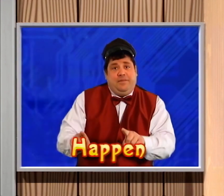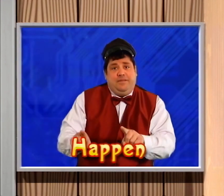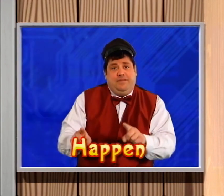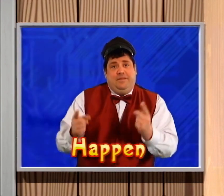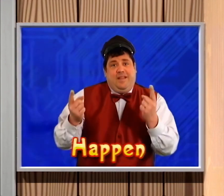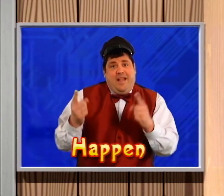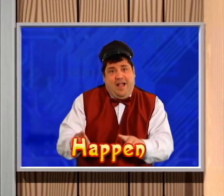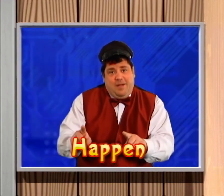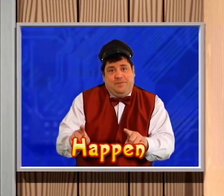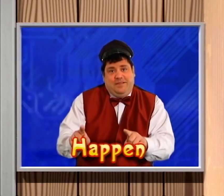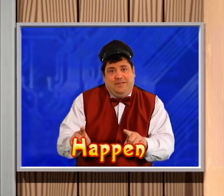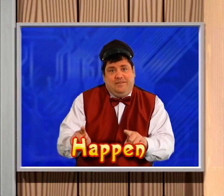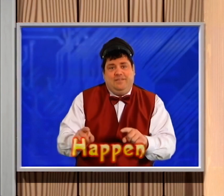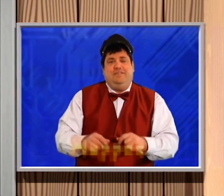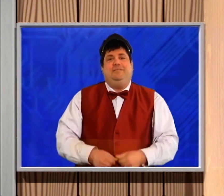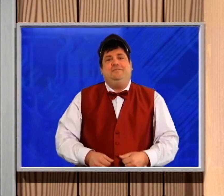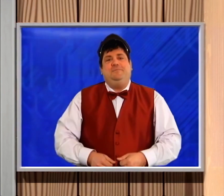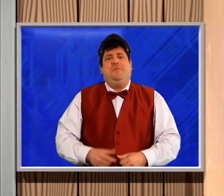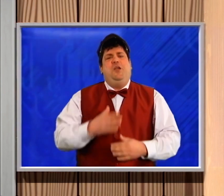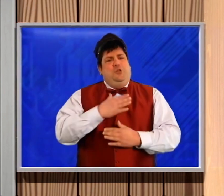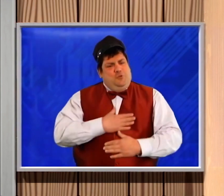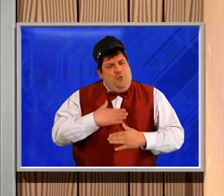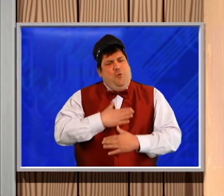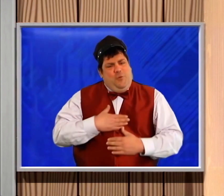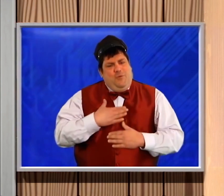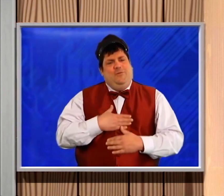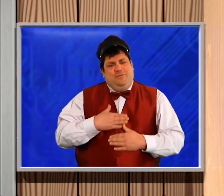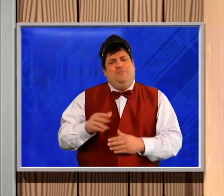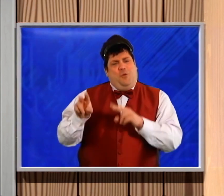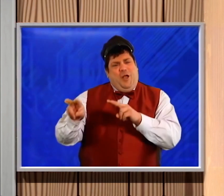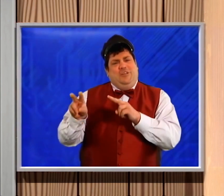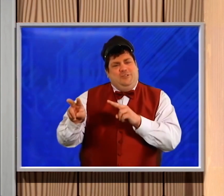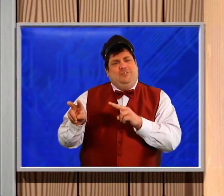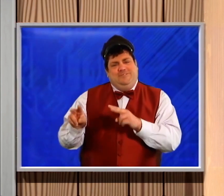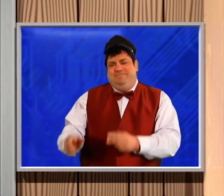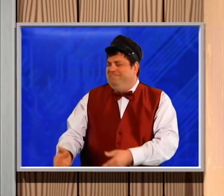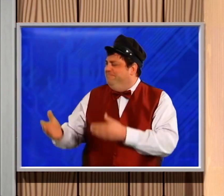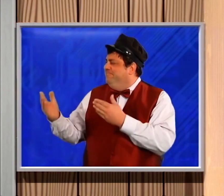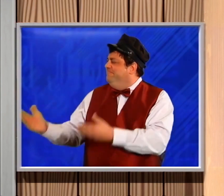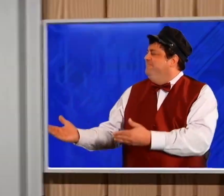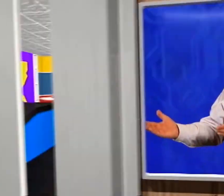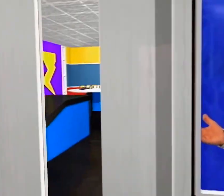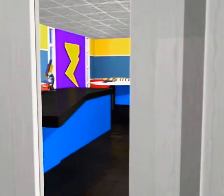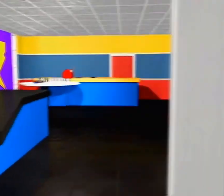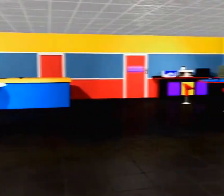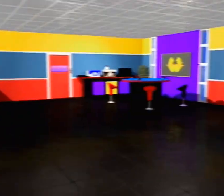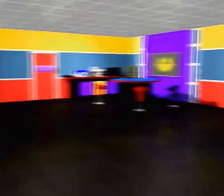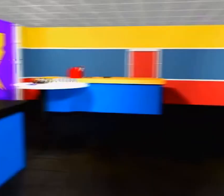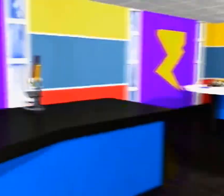HAPPEN. HAPPEN. ENJOY THE SHOW. HERE YOU GO.